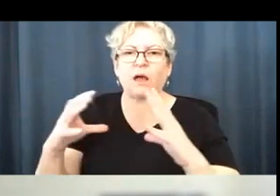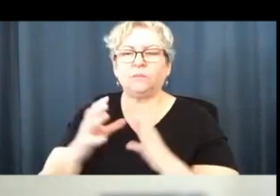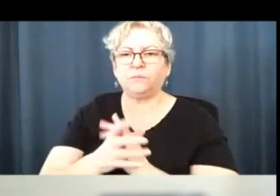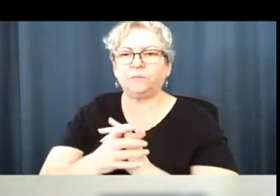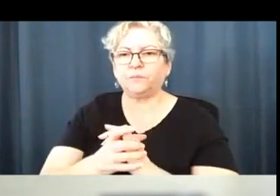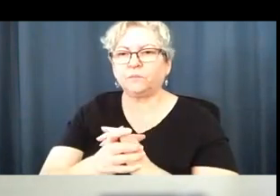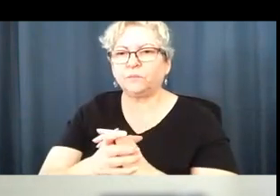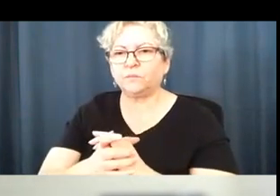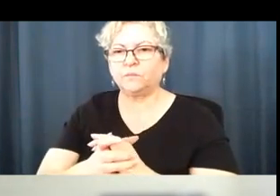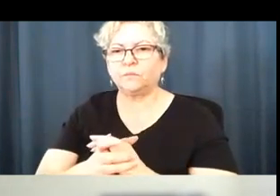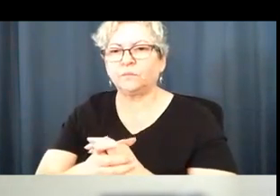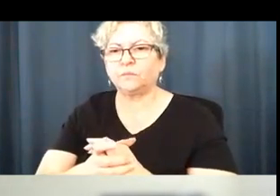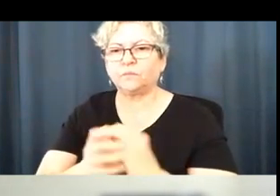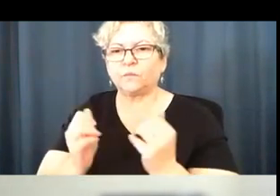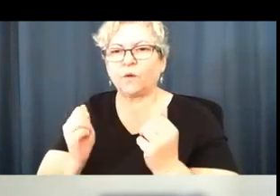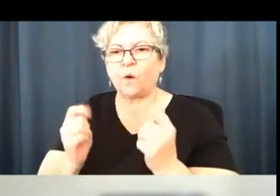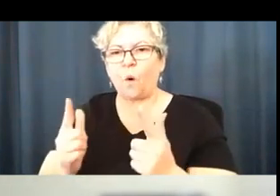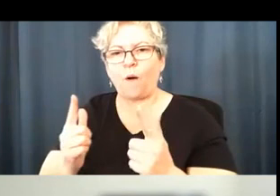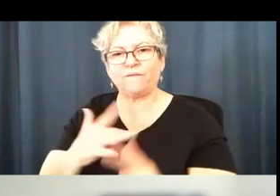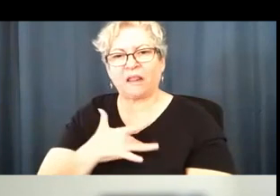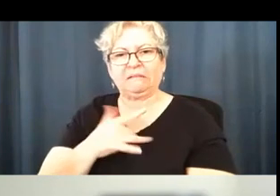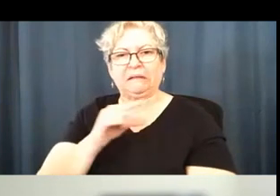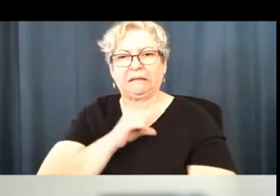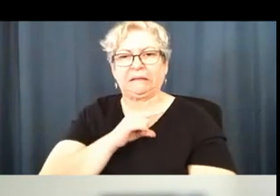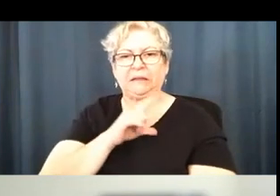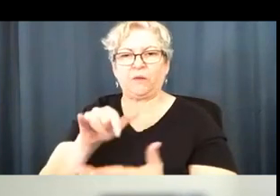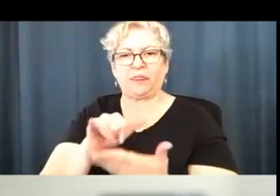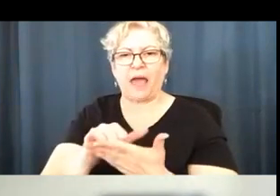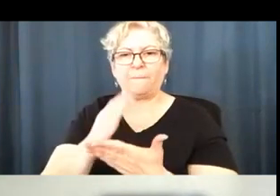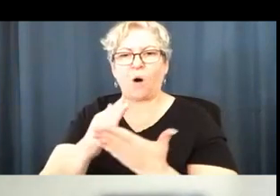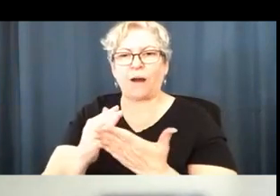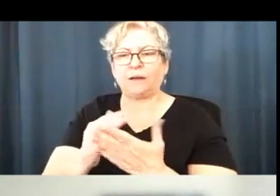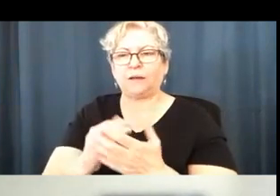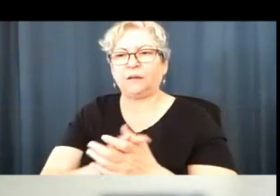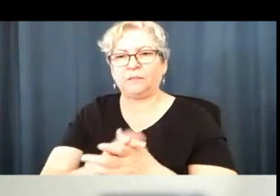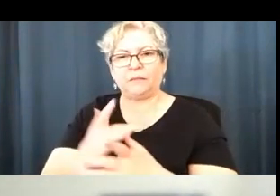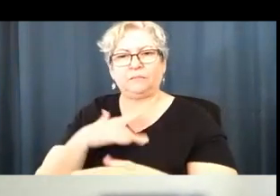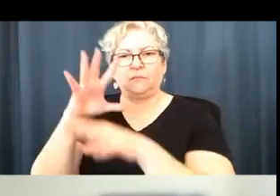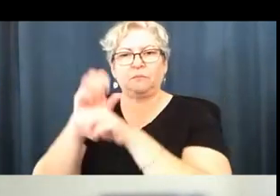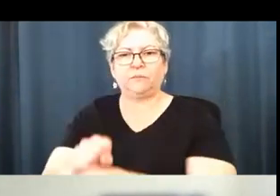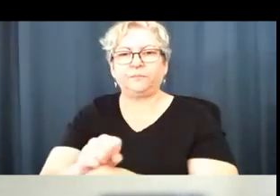[Johann] We're all generally guilty of that habit. And the next question.